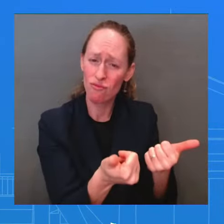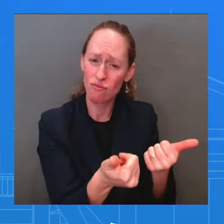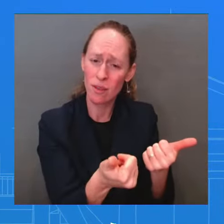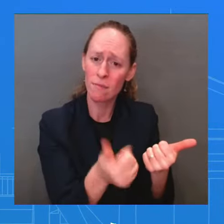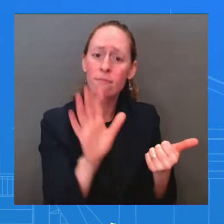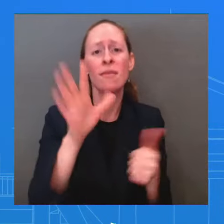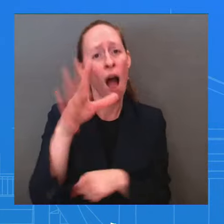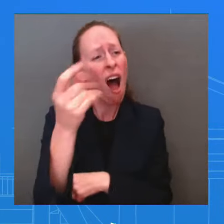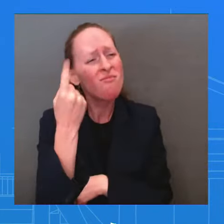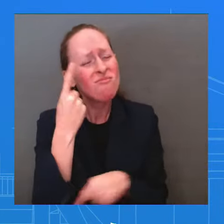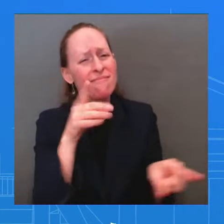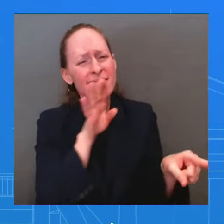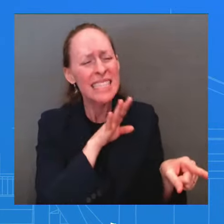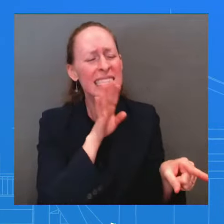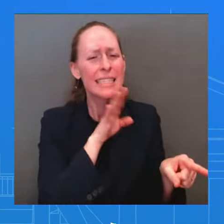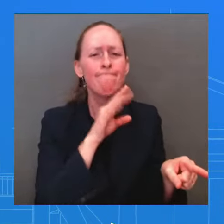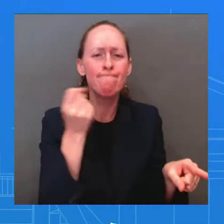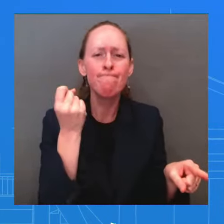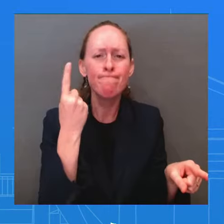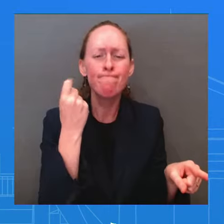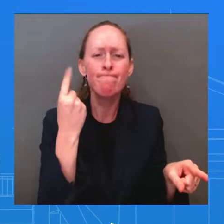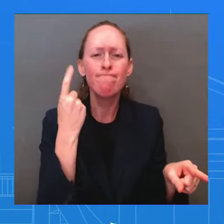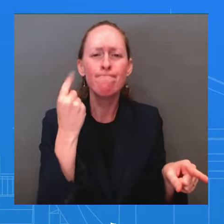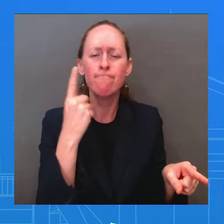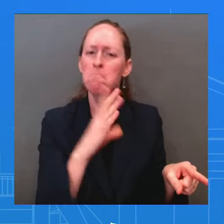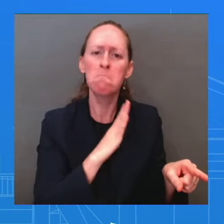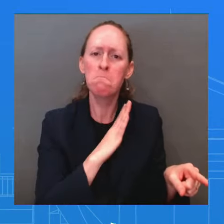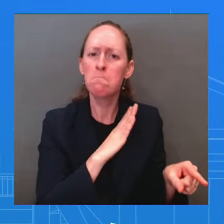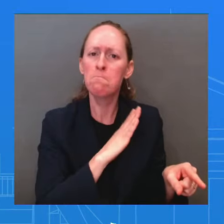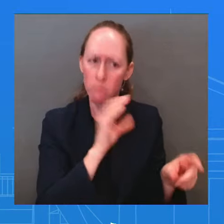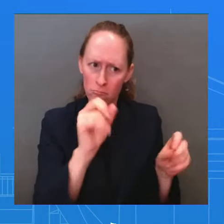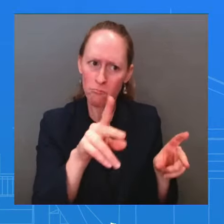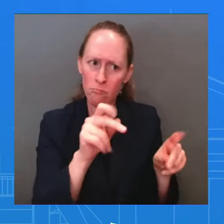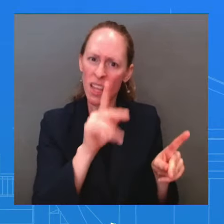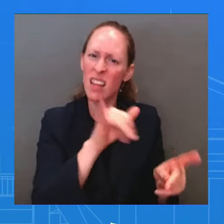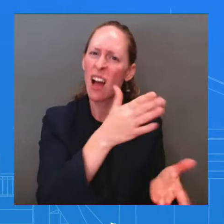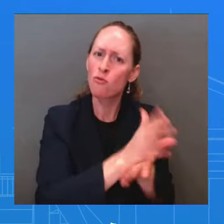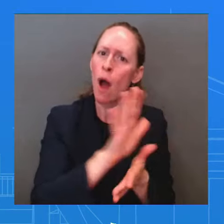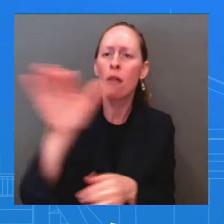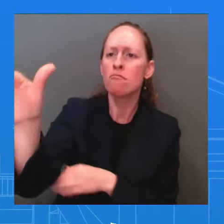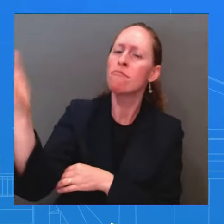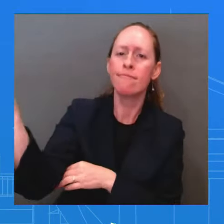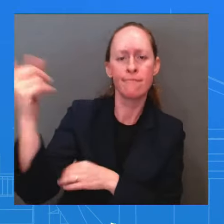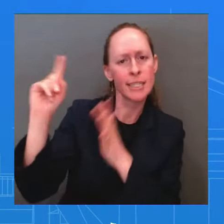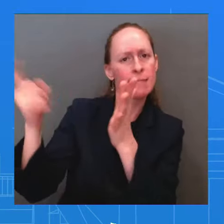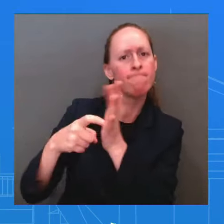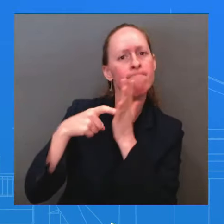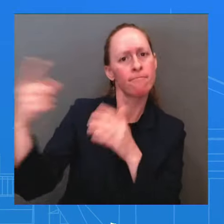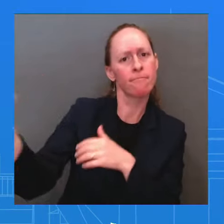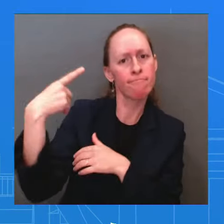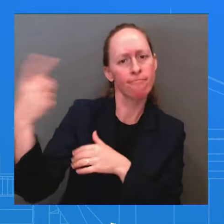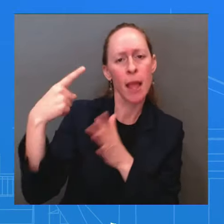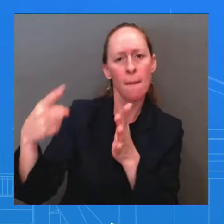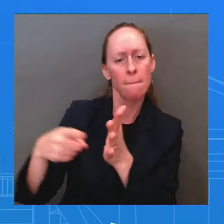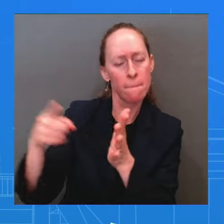should be able to ask and to get fair pay and fair benefits. And that's nothing new. That is nothing new. So, again, you heard directly from --